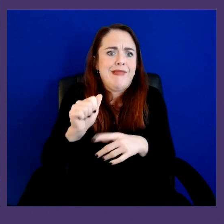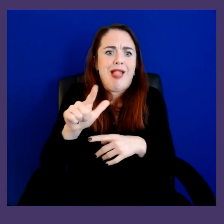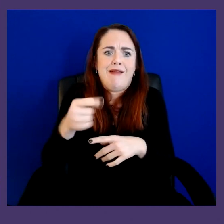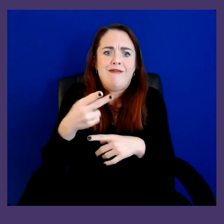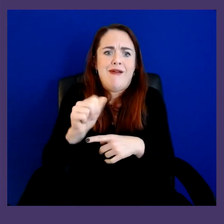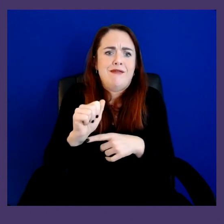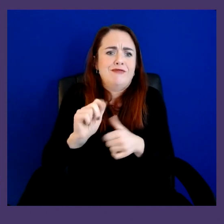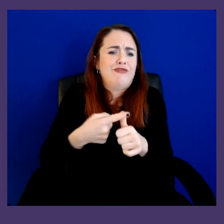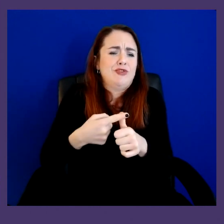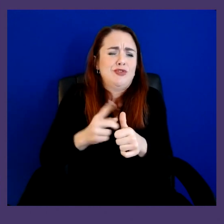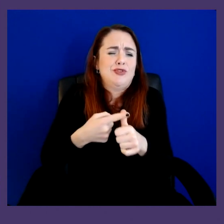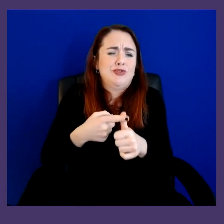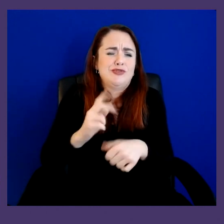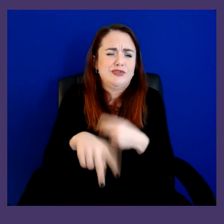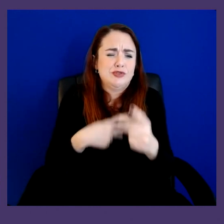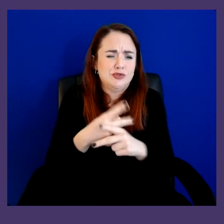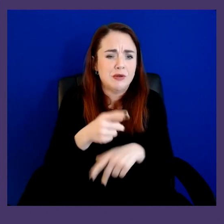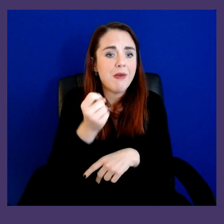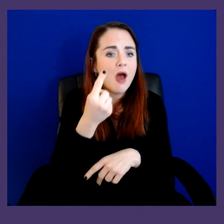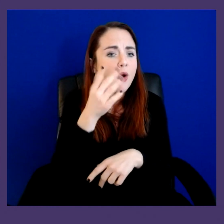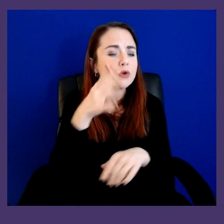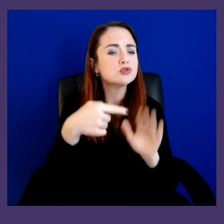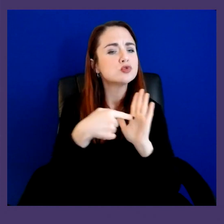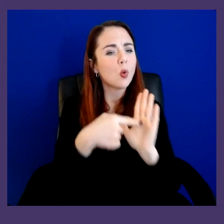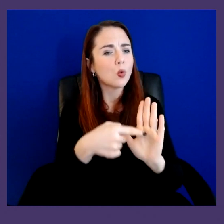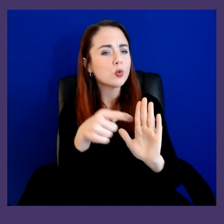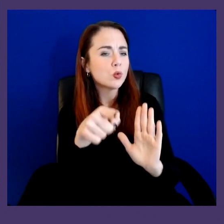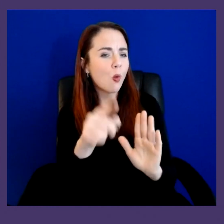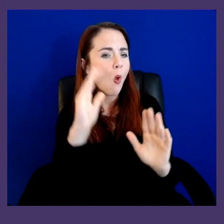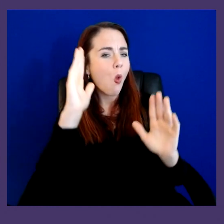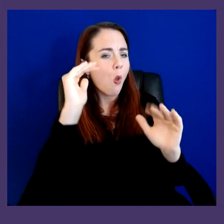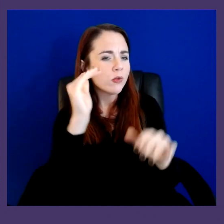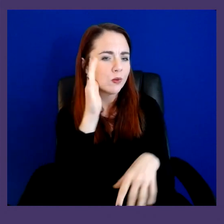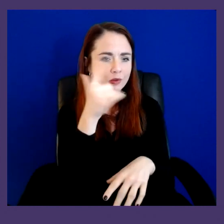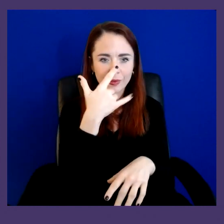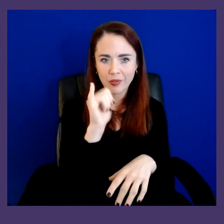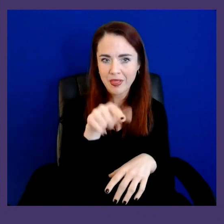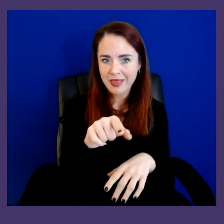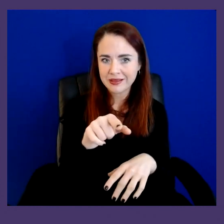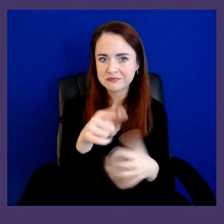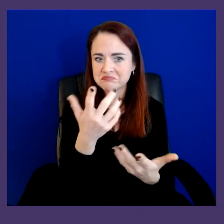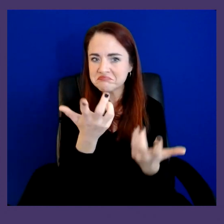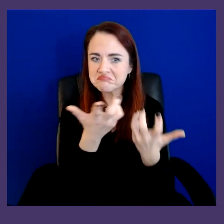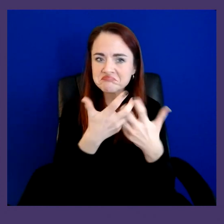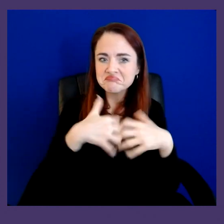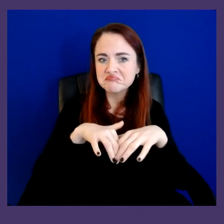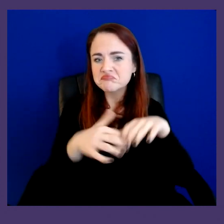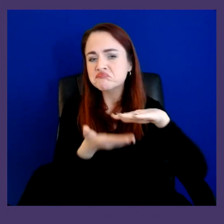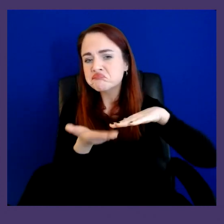But I think it should give you a good impression of how it's going to look, how it's going to work. What we're going to see is